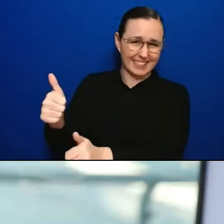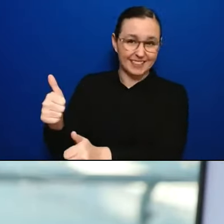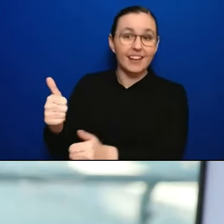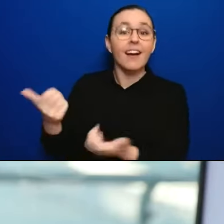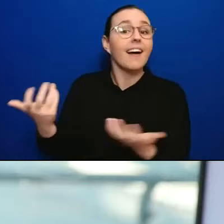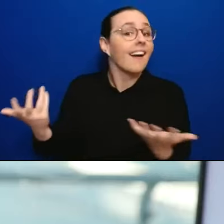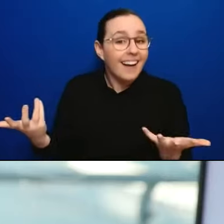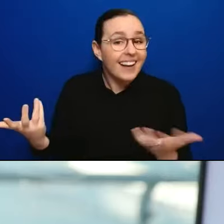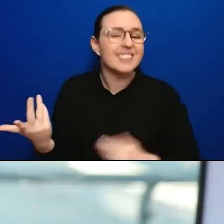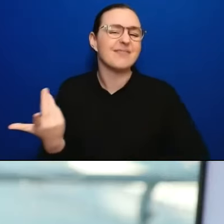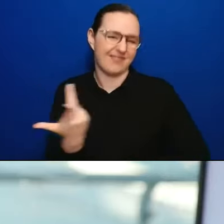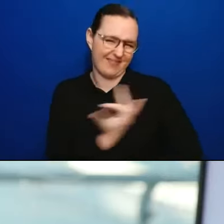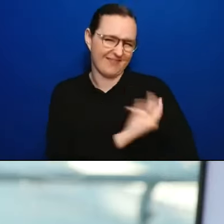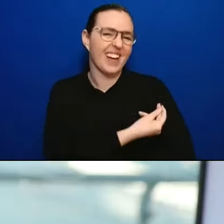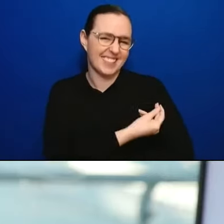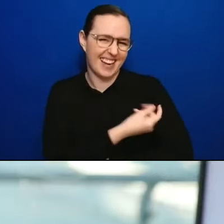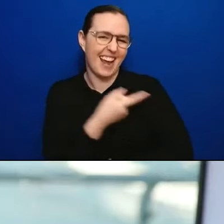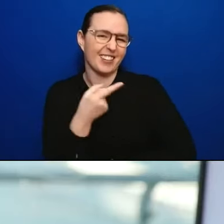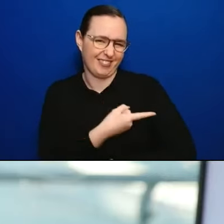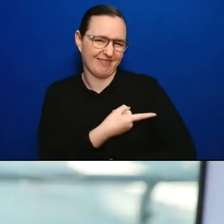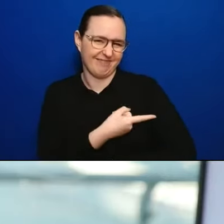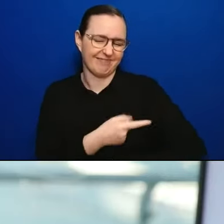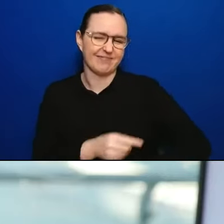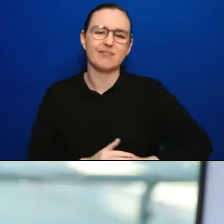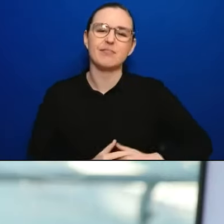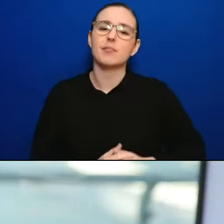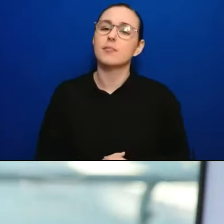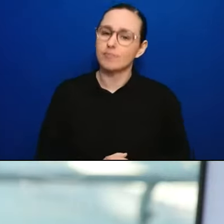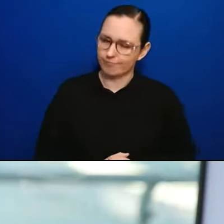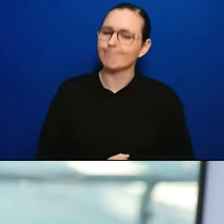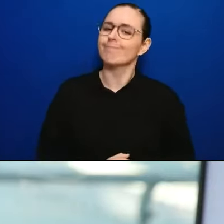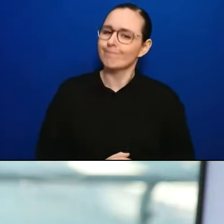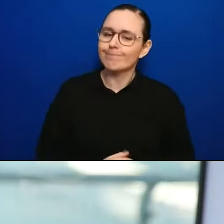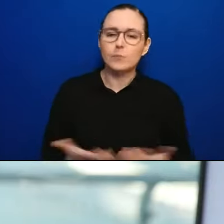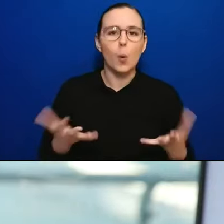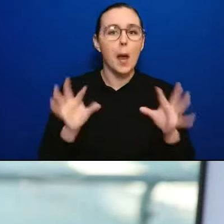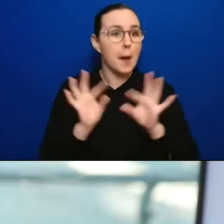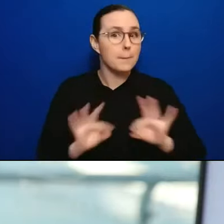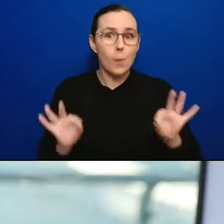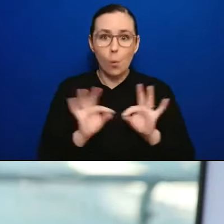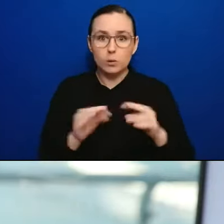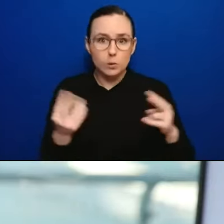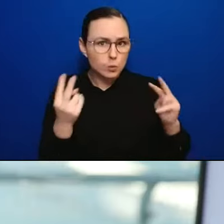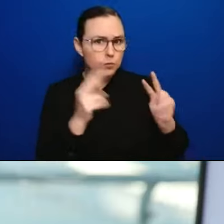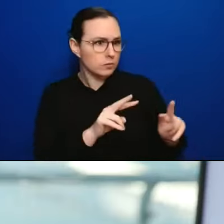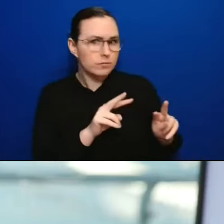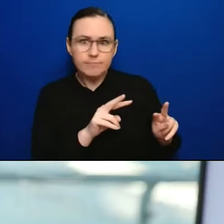are at high risk. The importance of vaccination. And that is one of the things